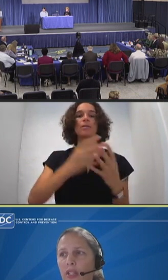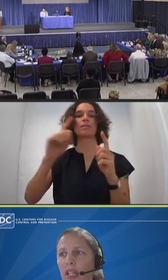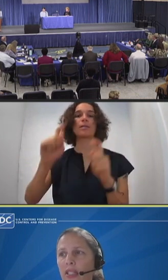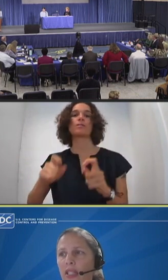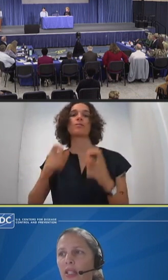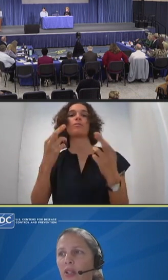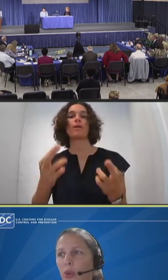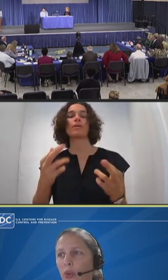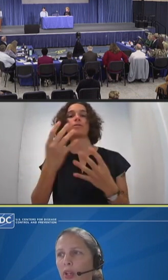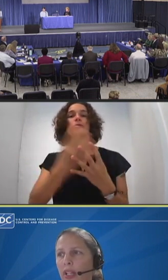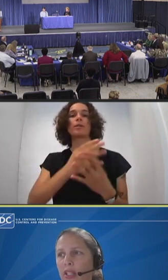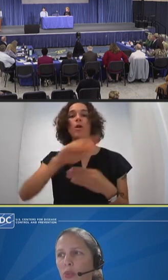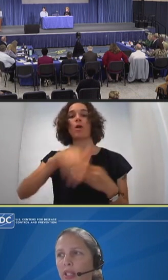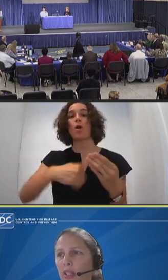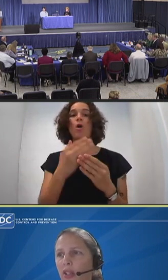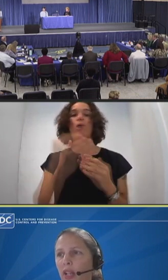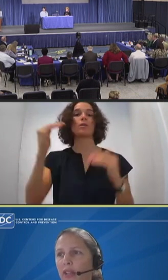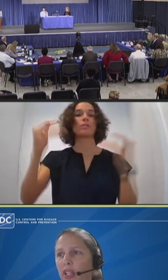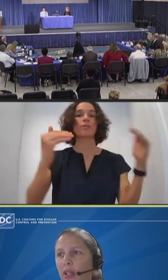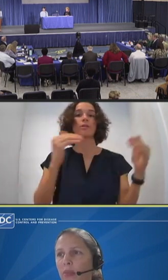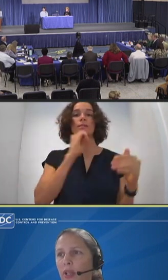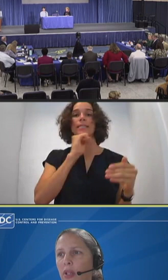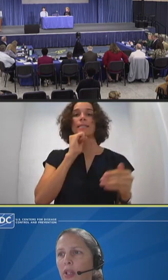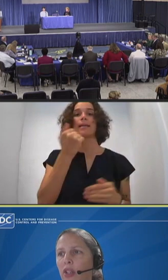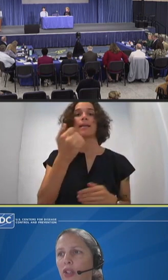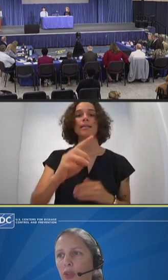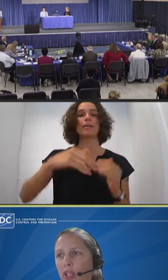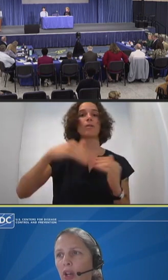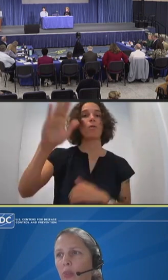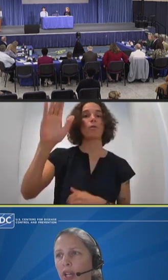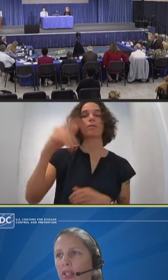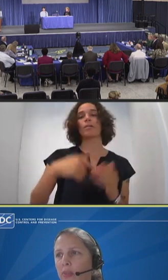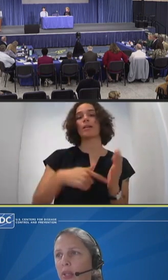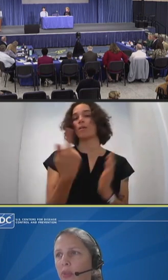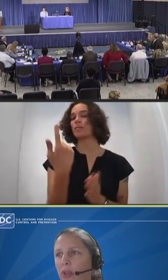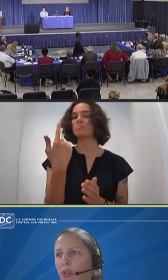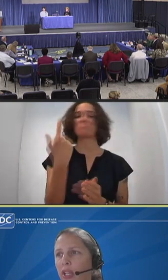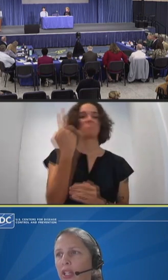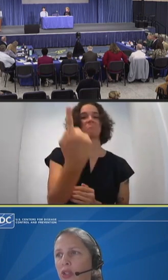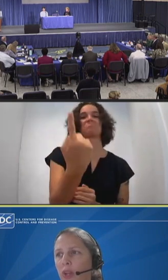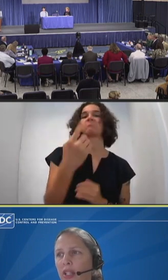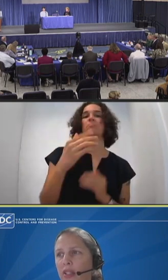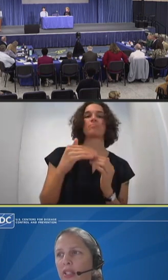18 and older, at least once in their lifetime. Screen all pregnant people during each pregnancy,